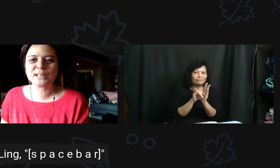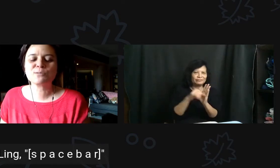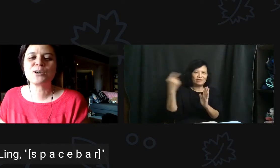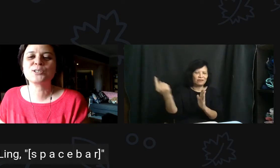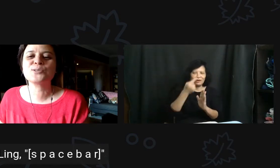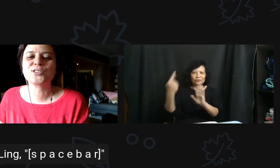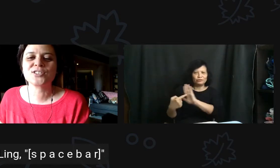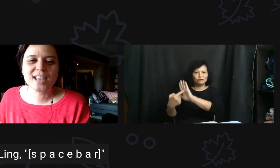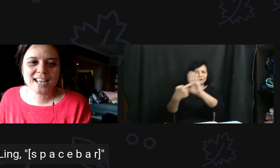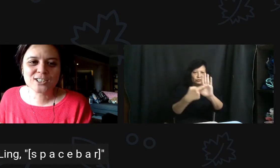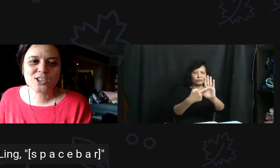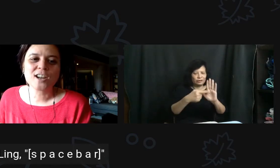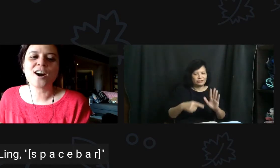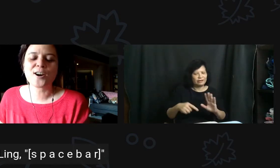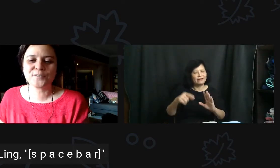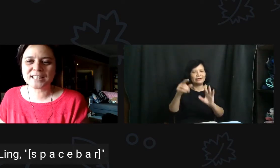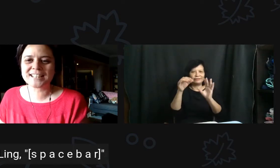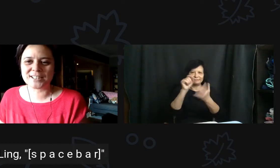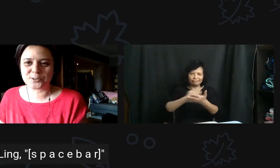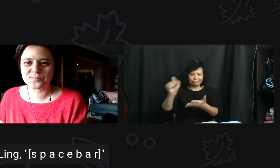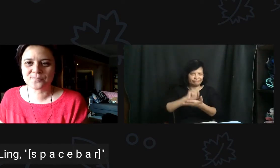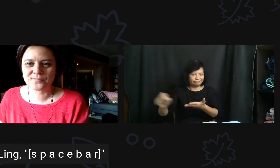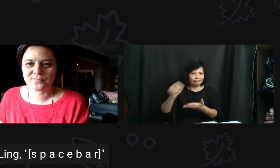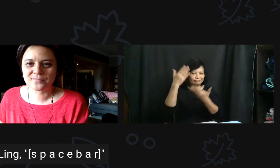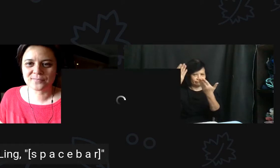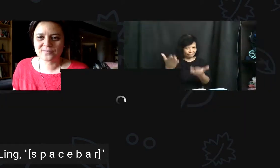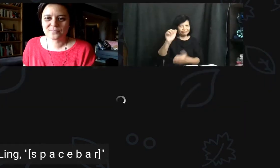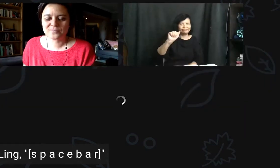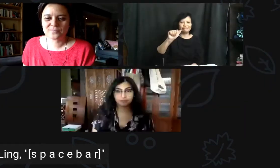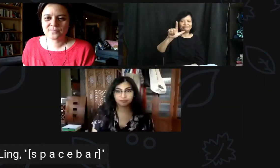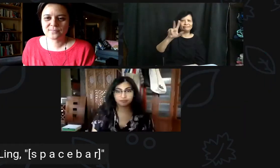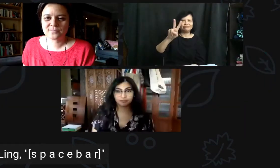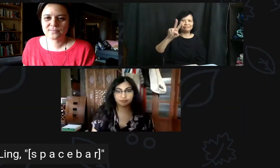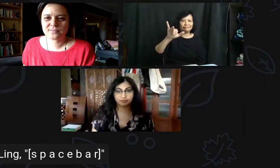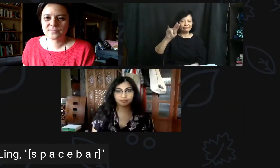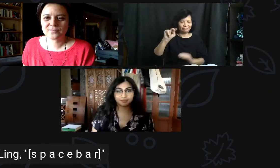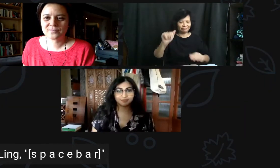Please welcome to the stage, Arvina Gill.